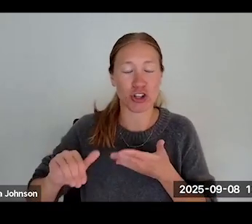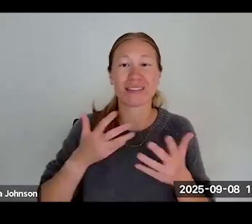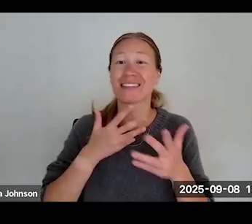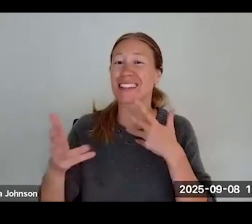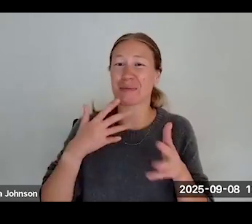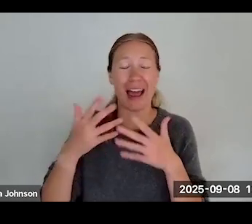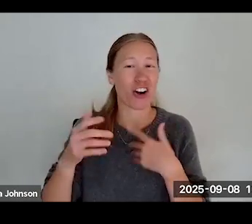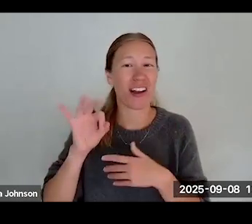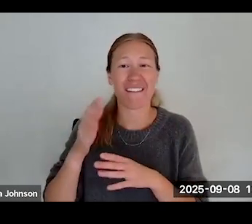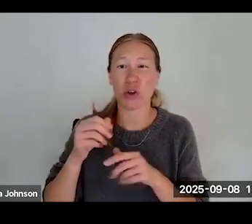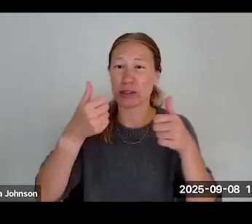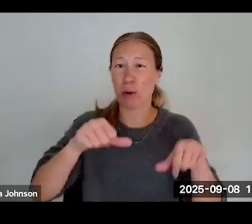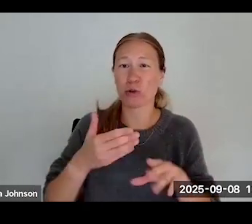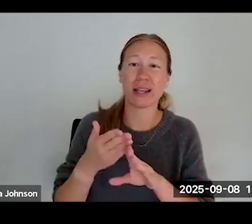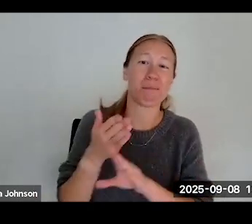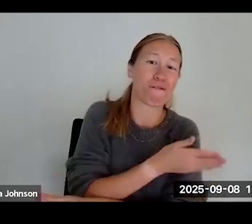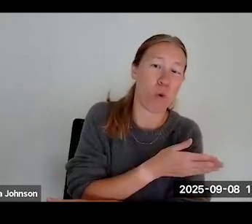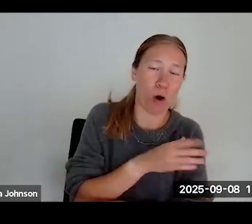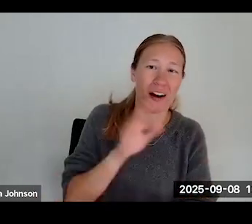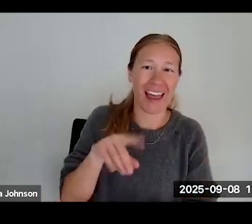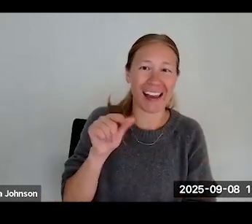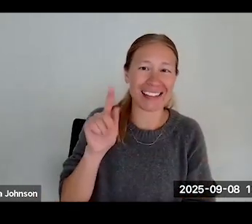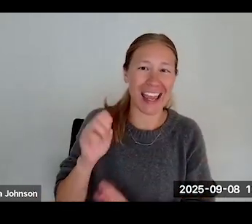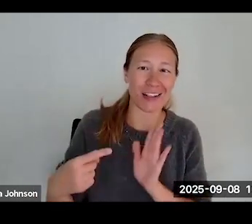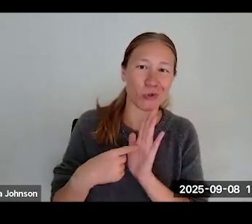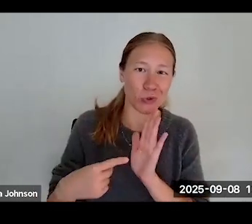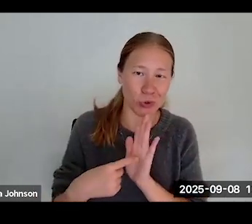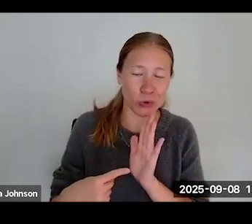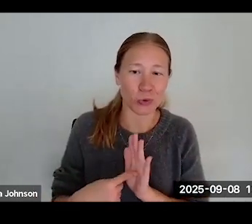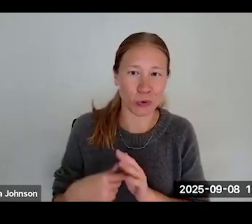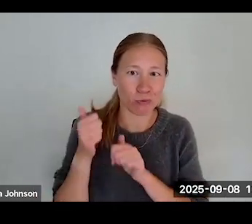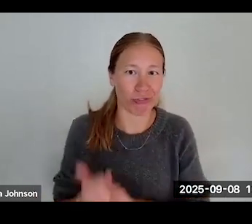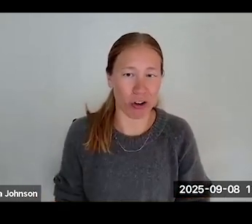prior to the date the government, the entity, was required to comply with the rule.